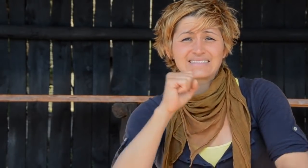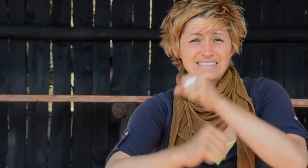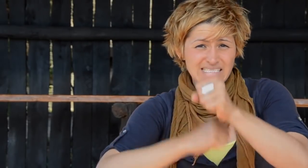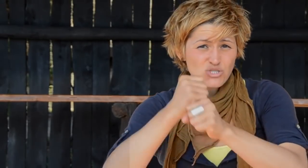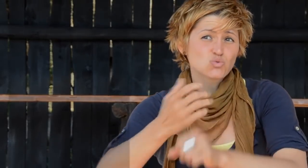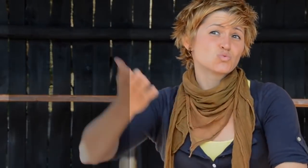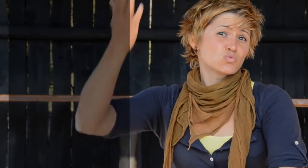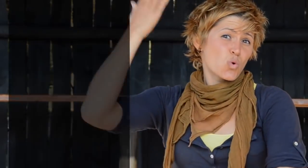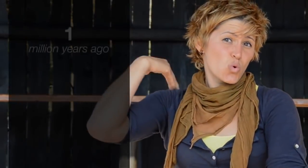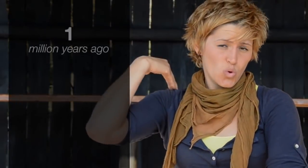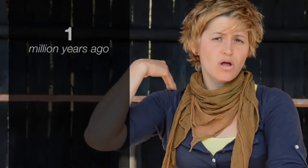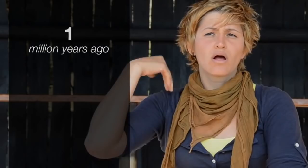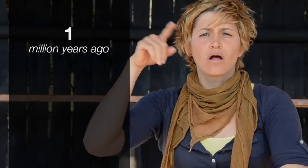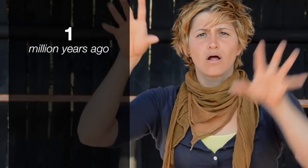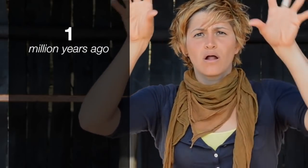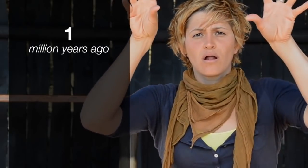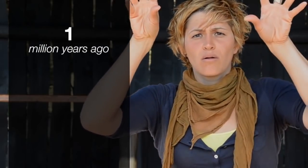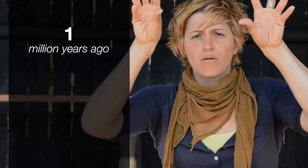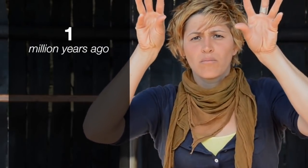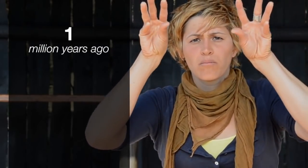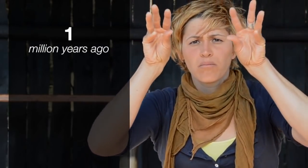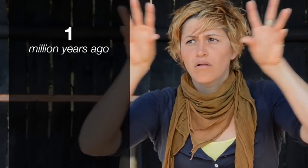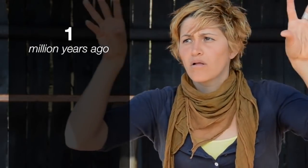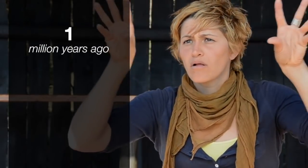years ago up to now.